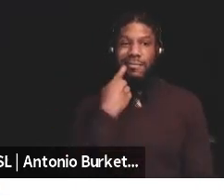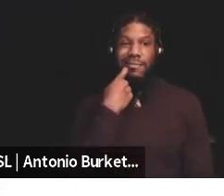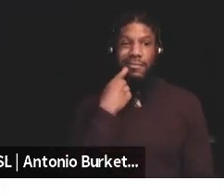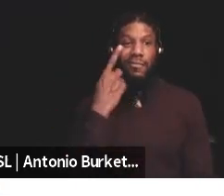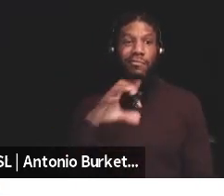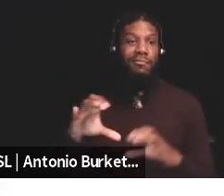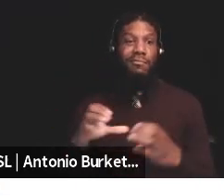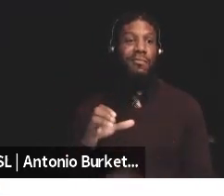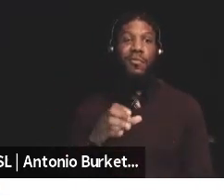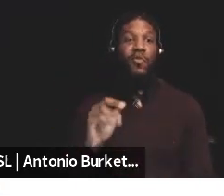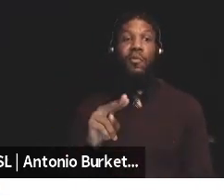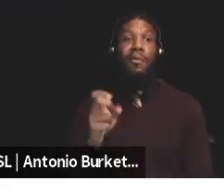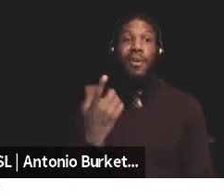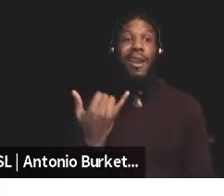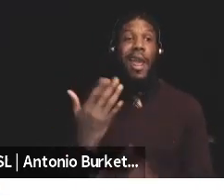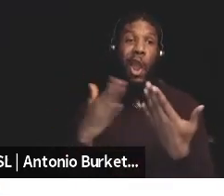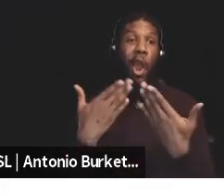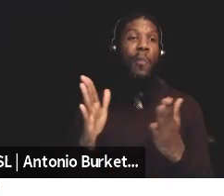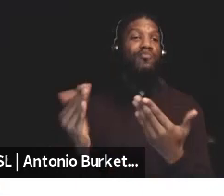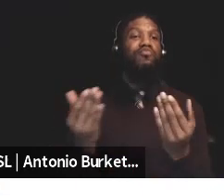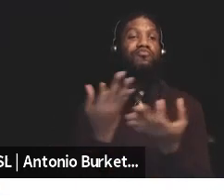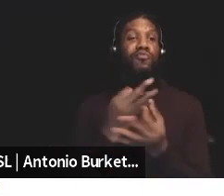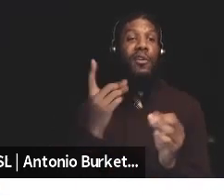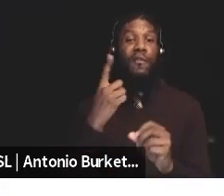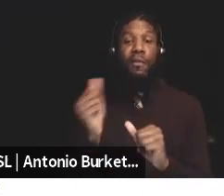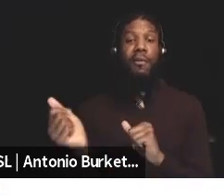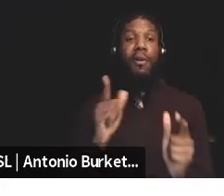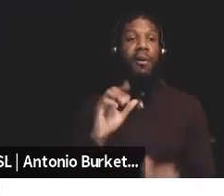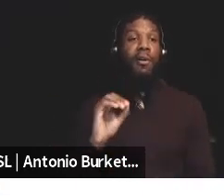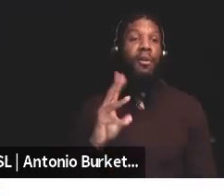program is now open and free for all OWCA members, so I do encourage you to register